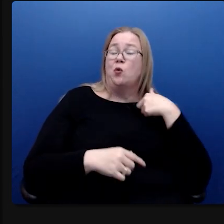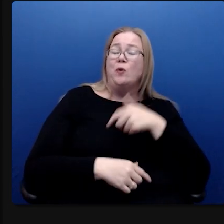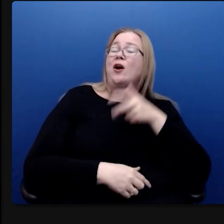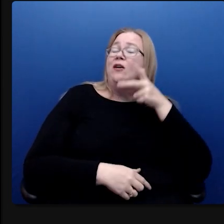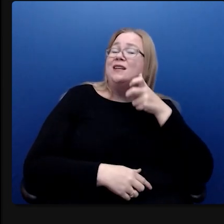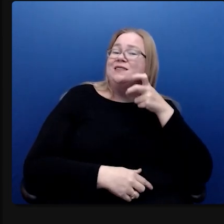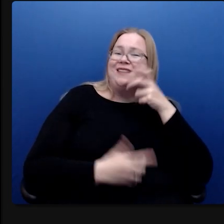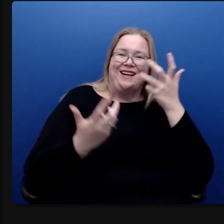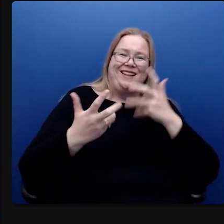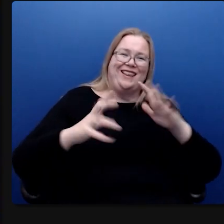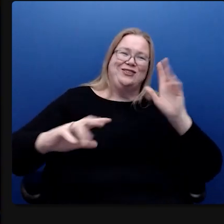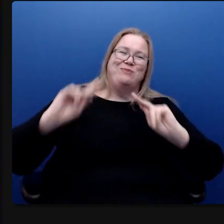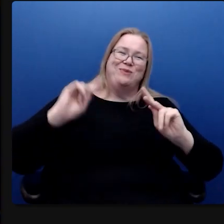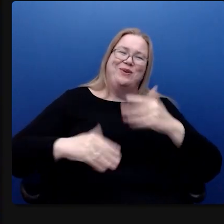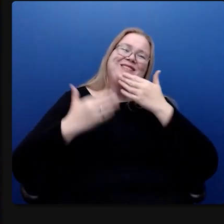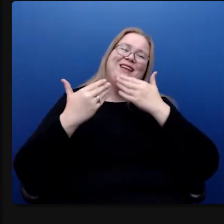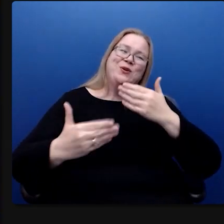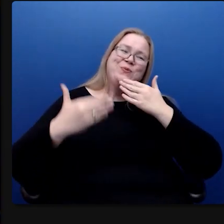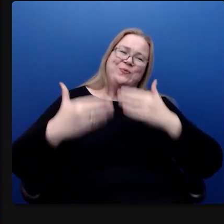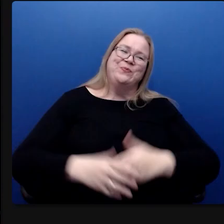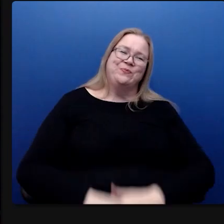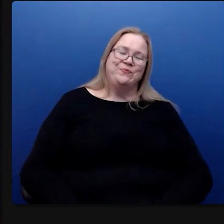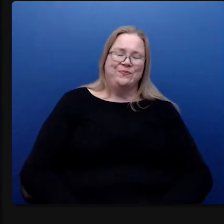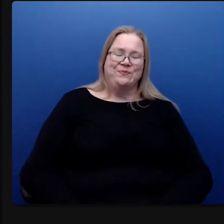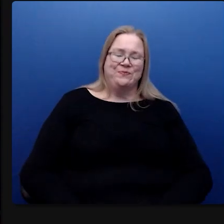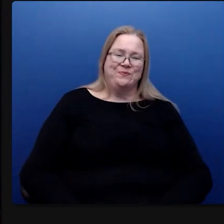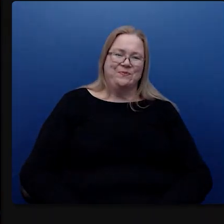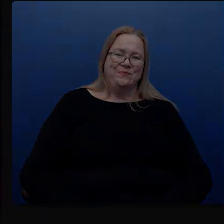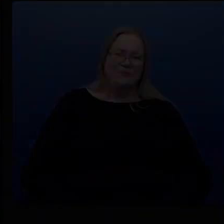We are listening. That's all, folks. Thank you.